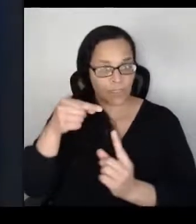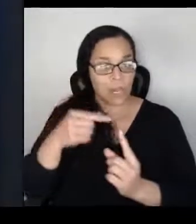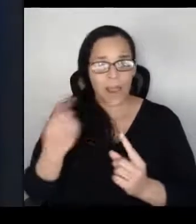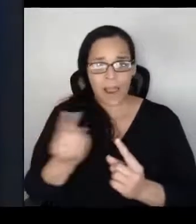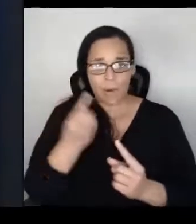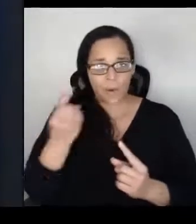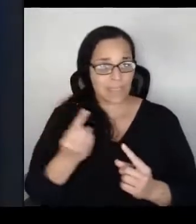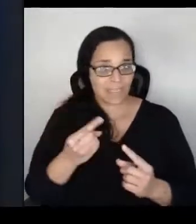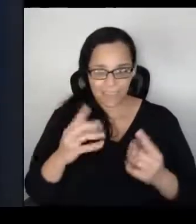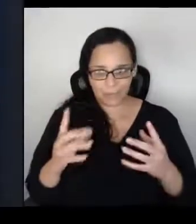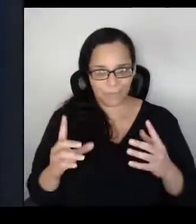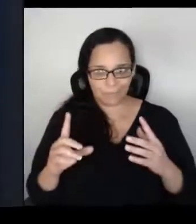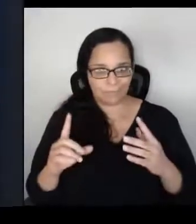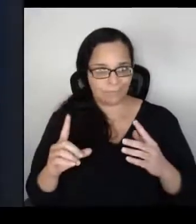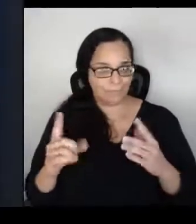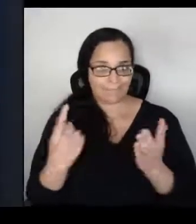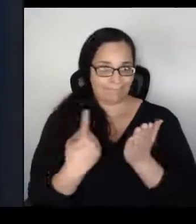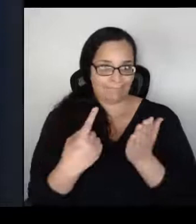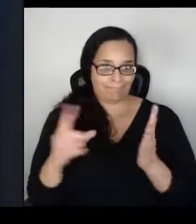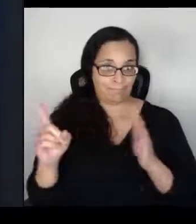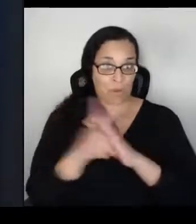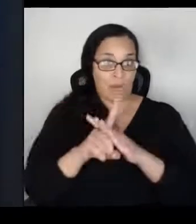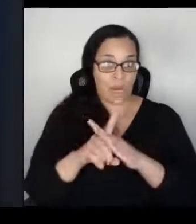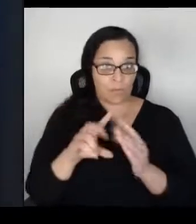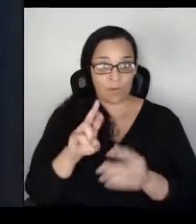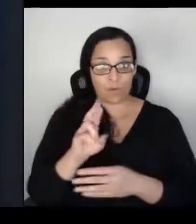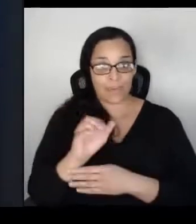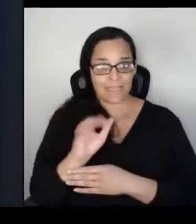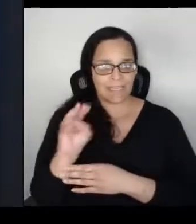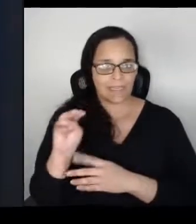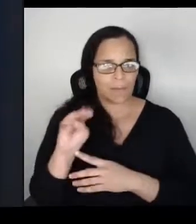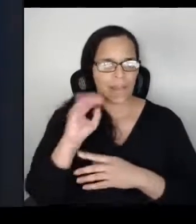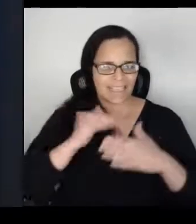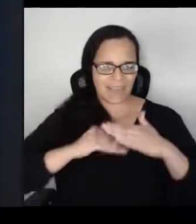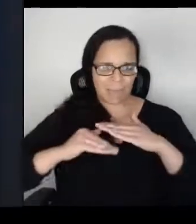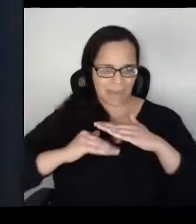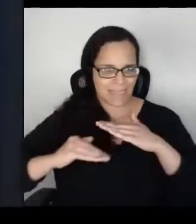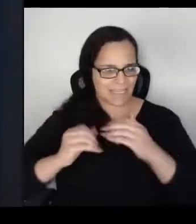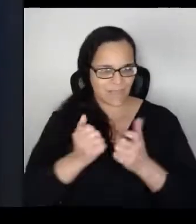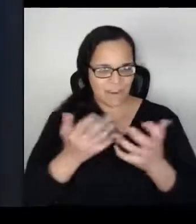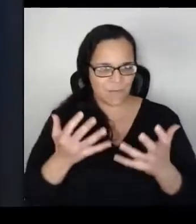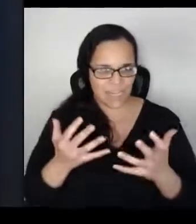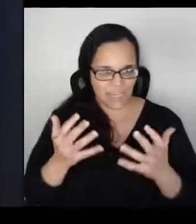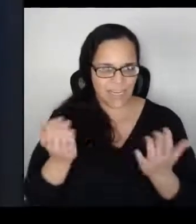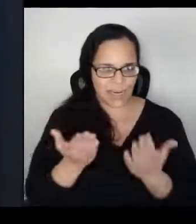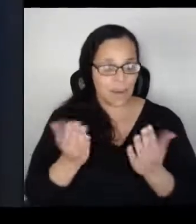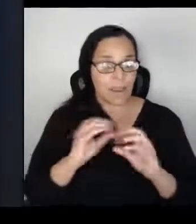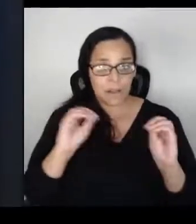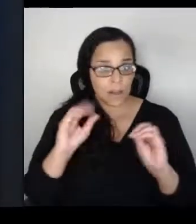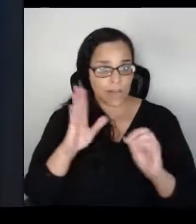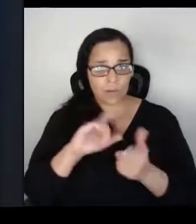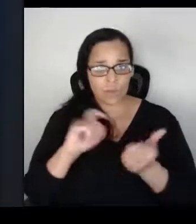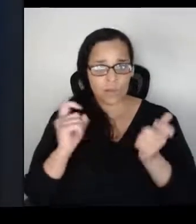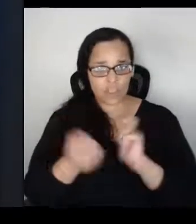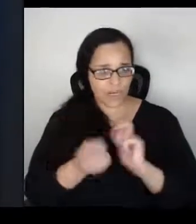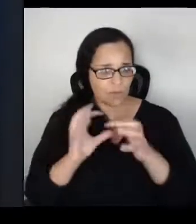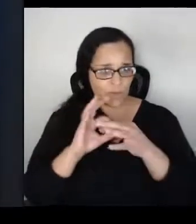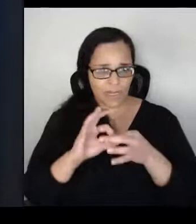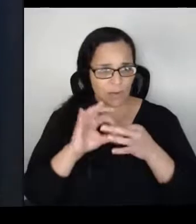because that's the basis of it, so that nothing will change from that, it doesn't matter who is president.